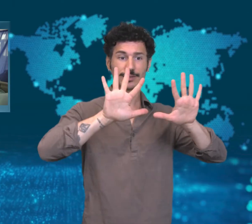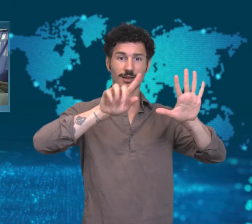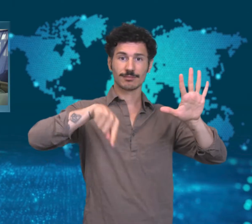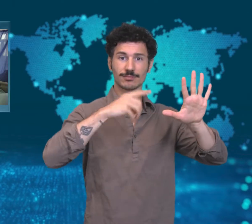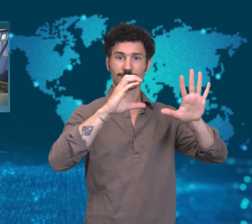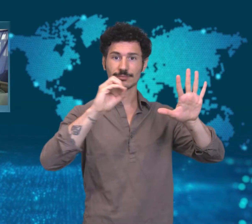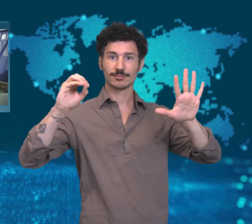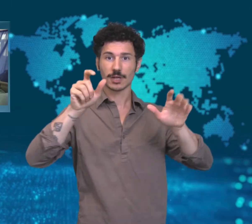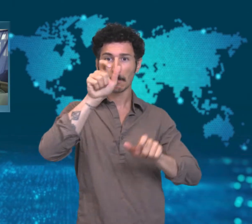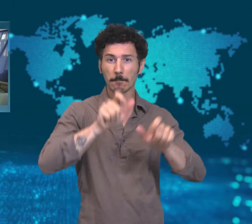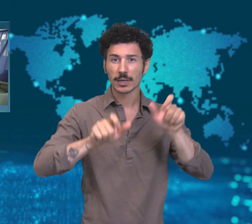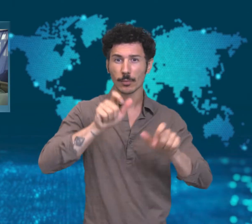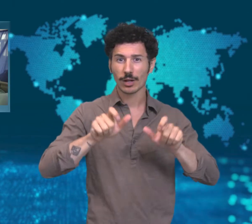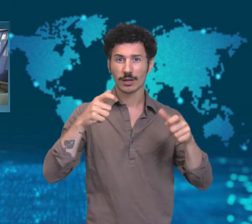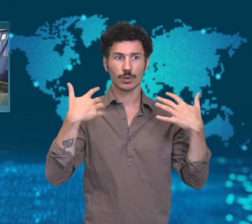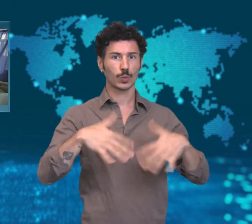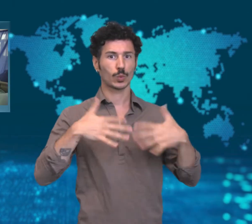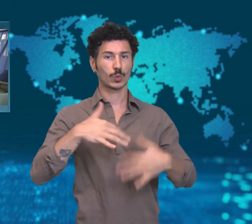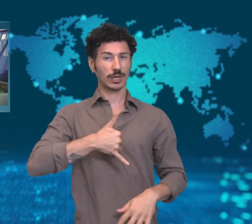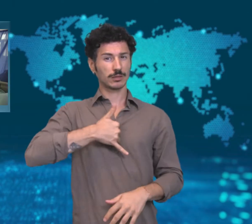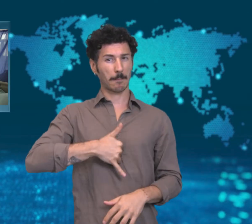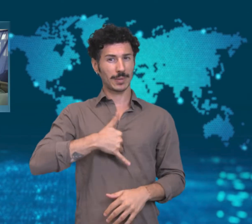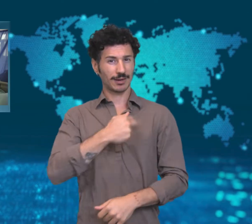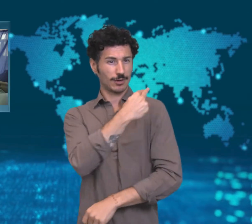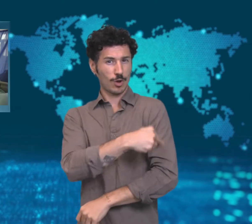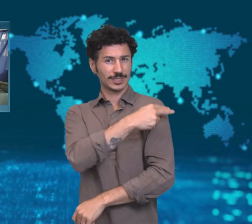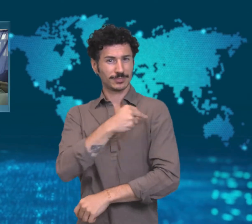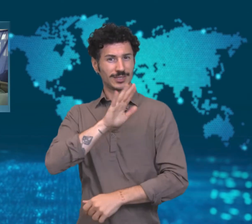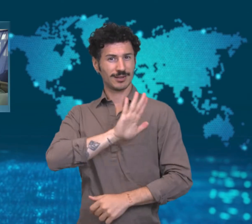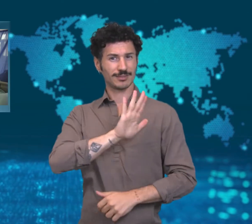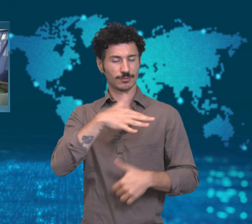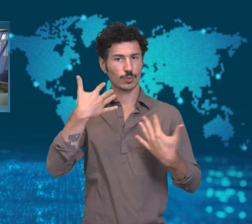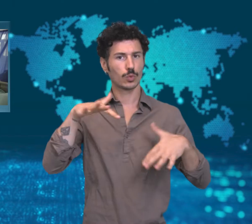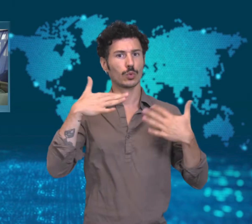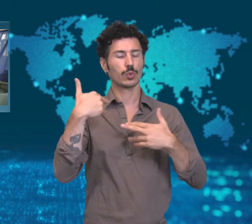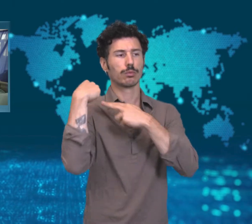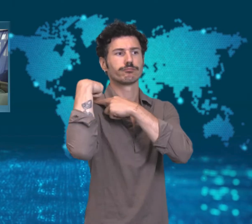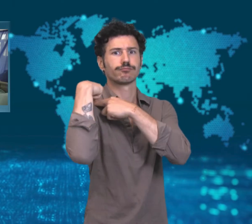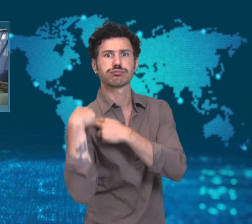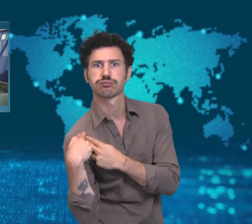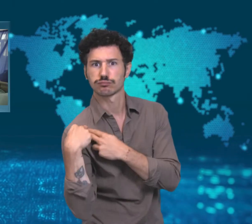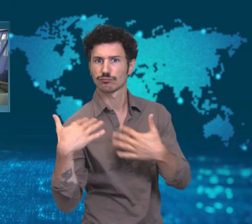Yemen only has ten doctors per 10,000 people,